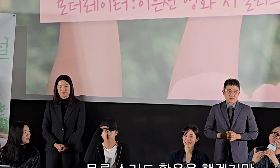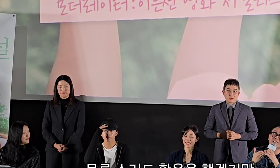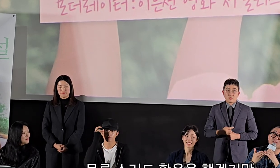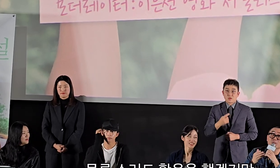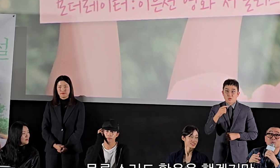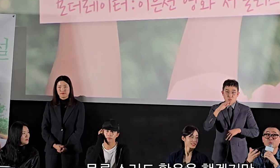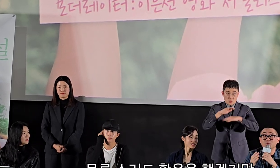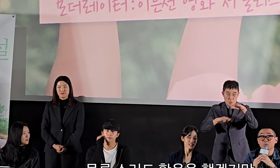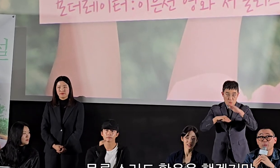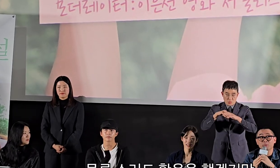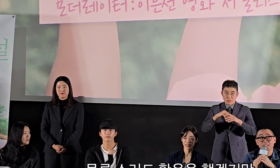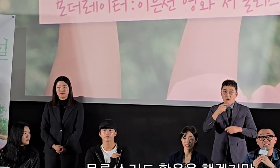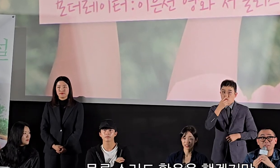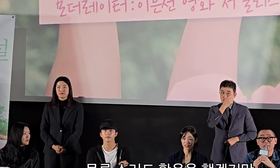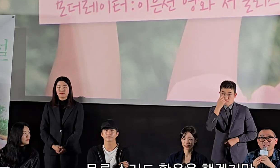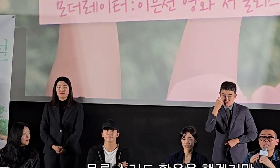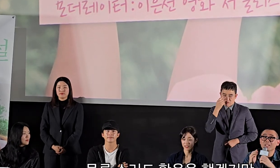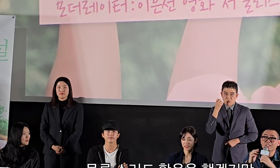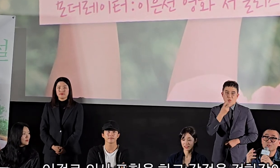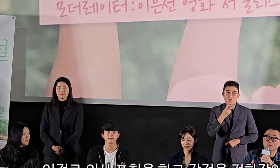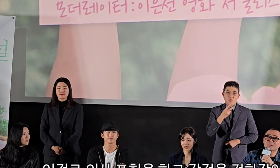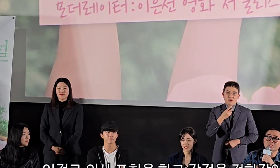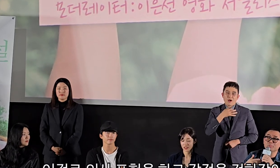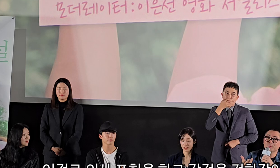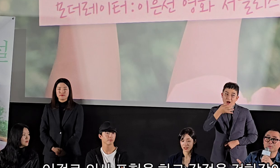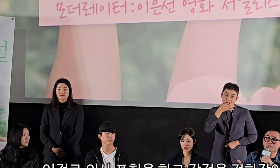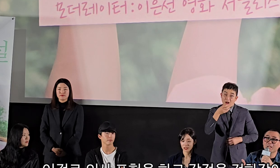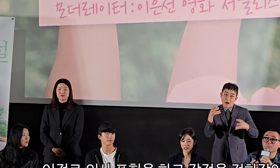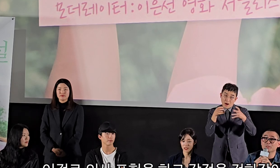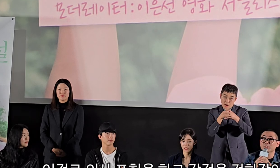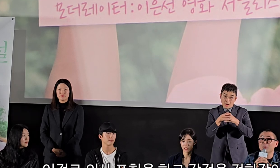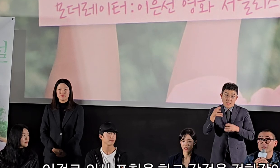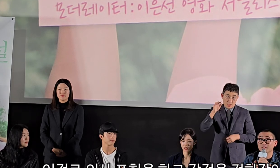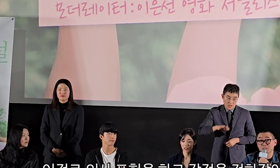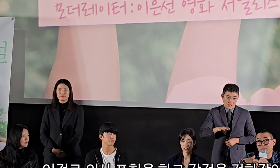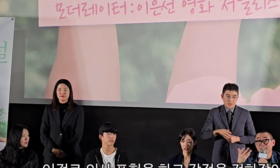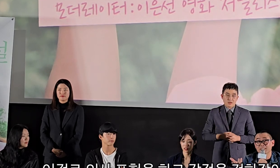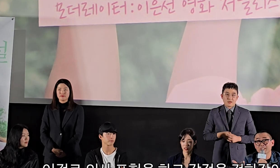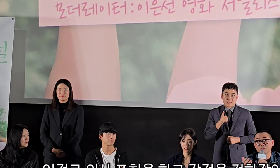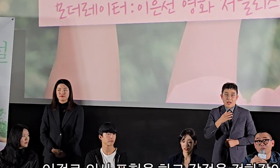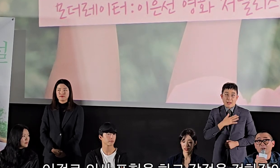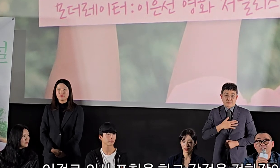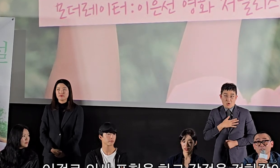used hand gestures and gestures, as well as sounds, to express themselves and convey emotions.